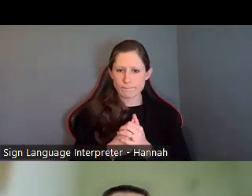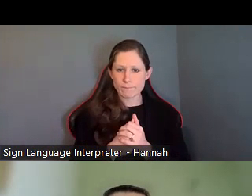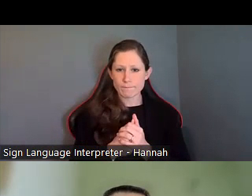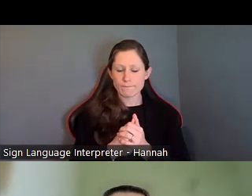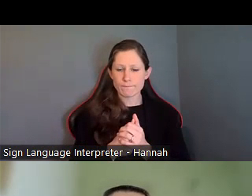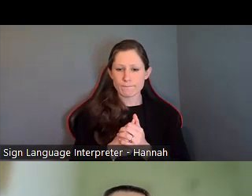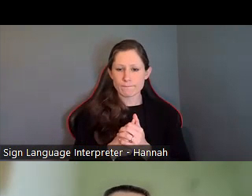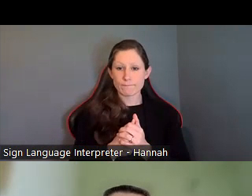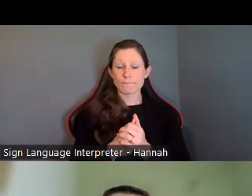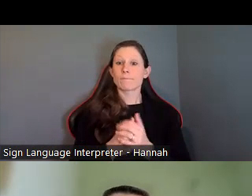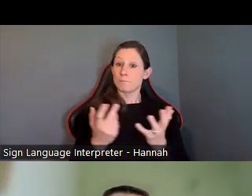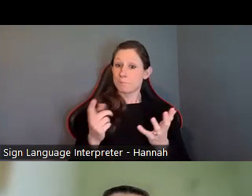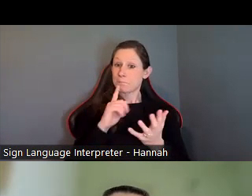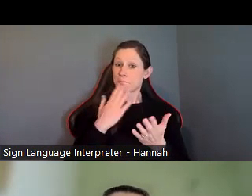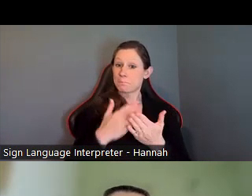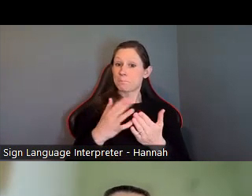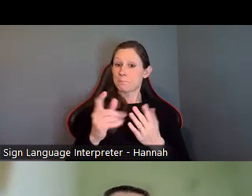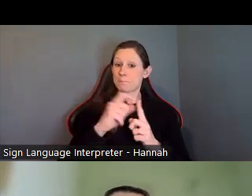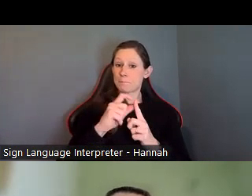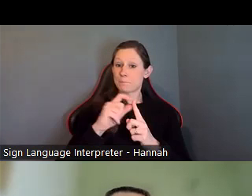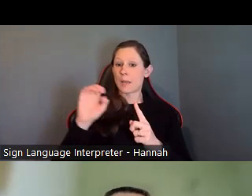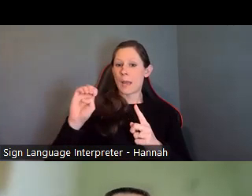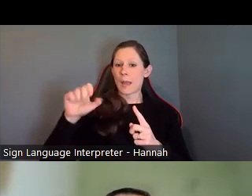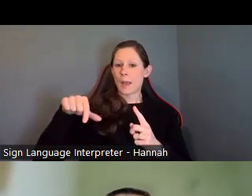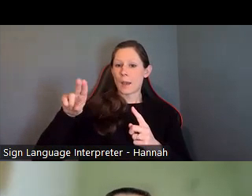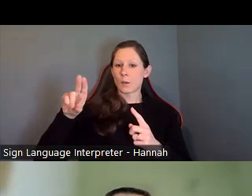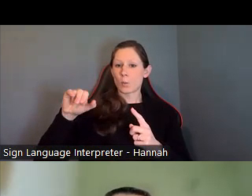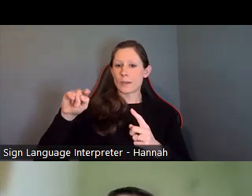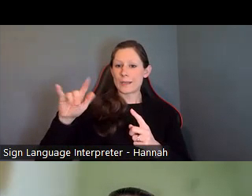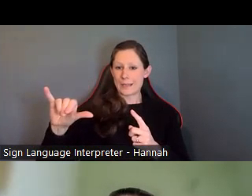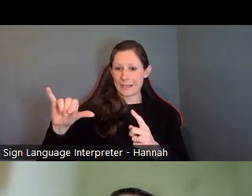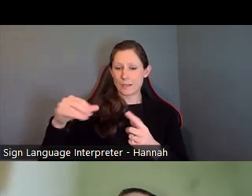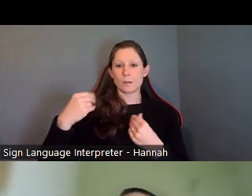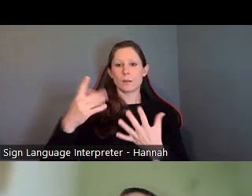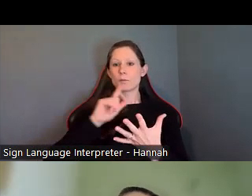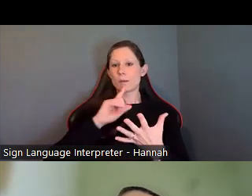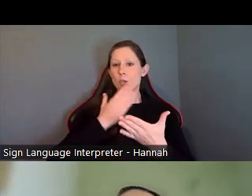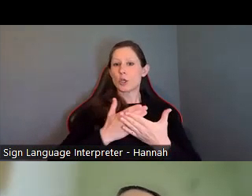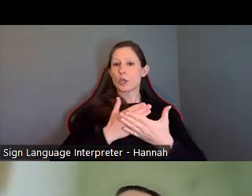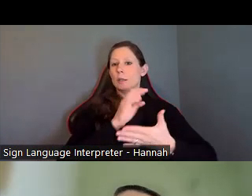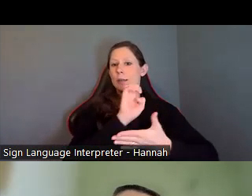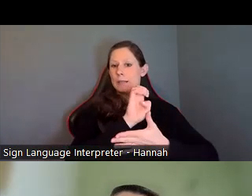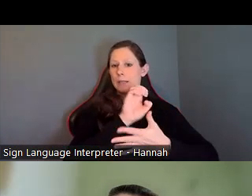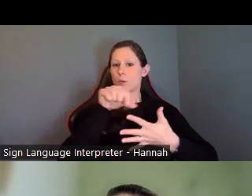provides a nice acronym for you as you move forward on your personal and profession DEI journey.